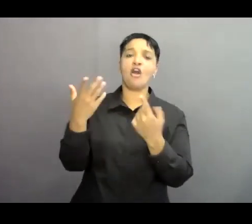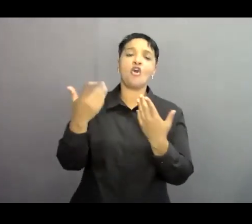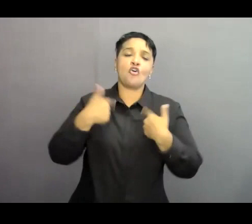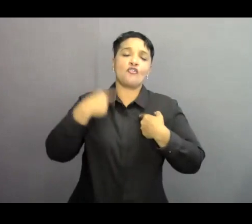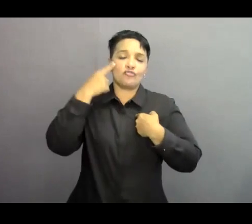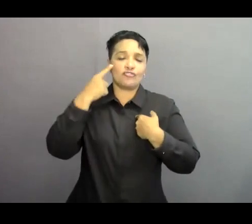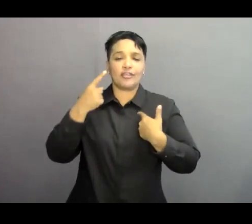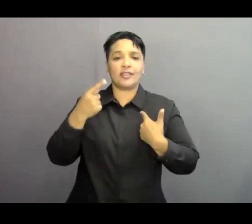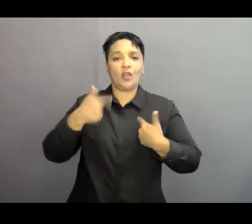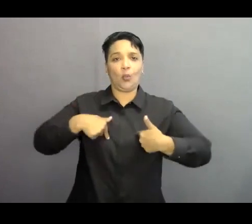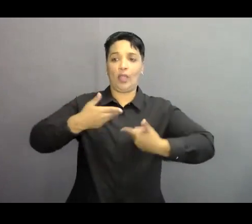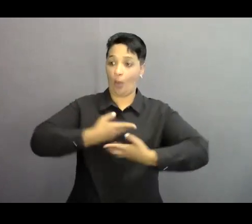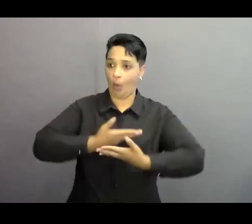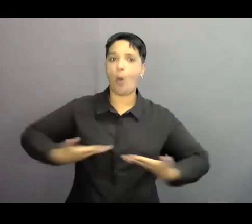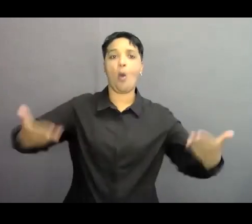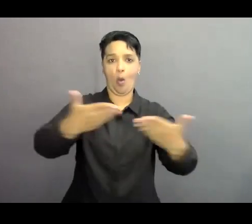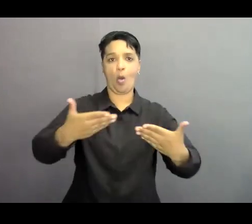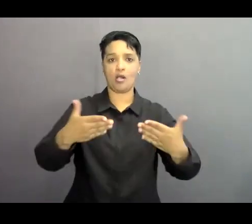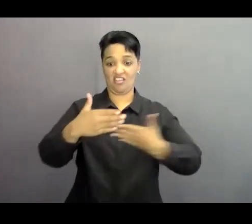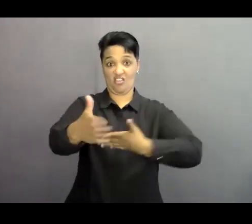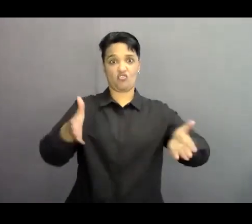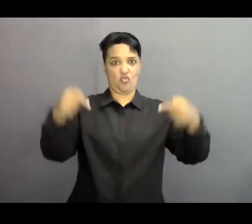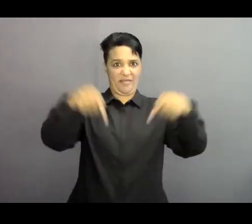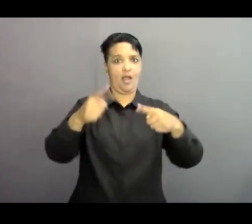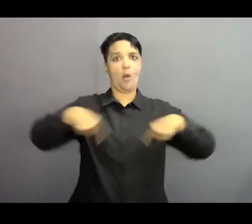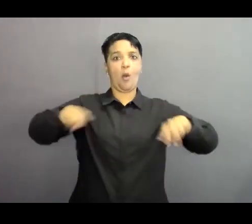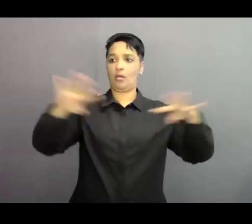up front now in the main room with everyone together before we split up,